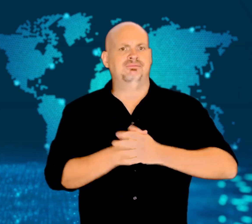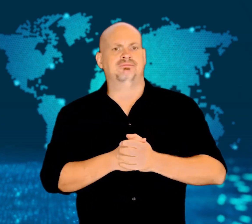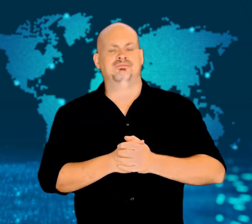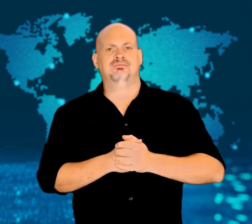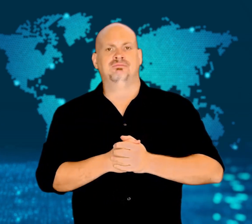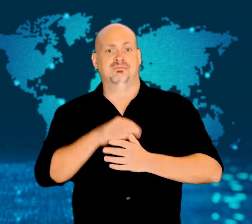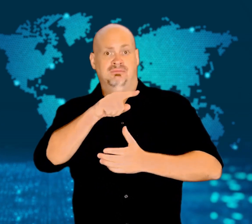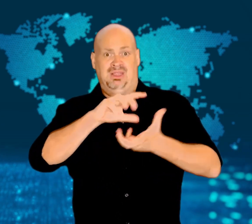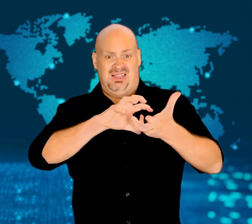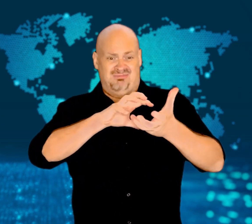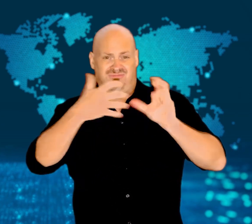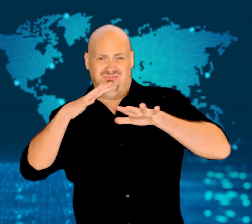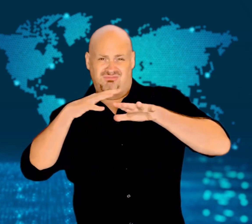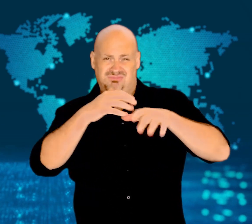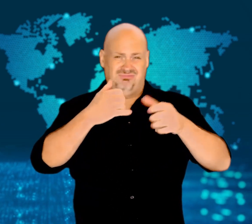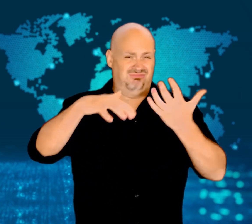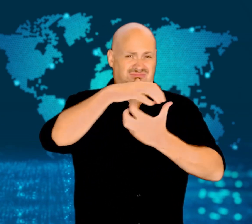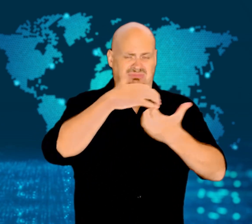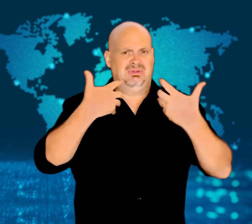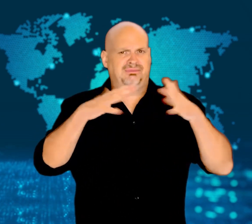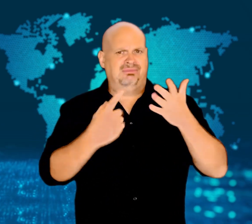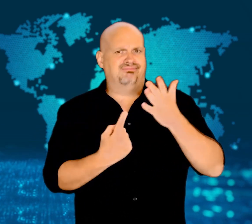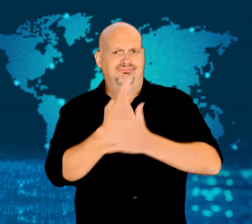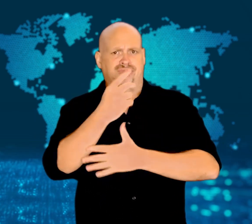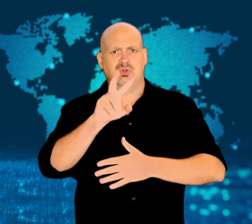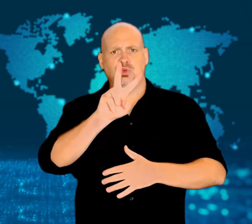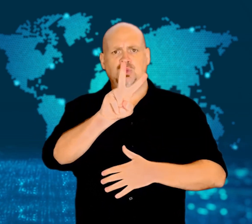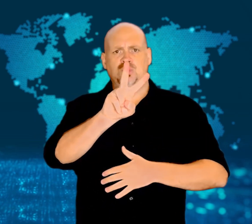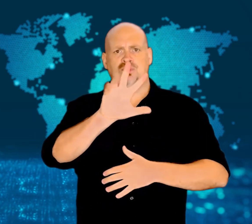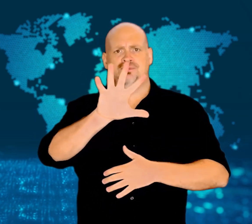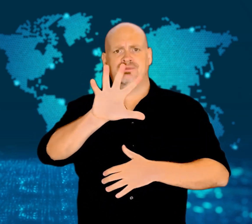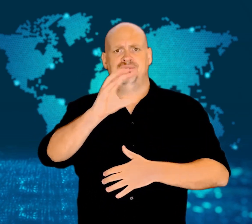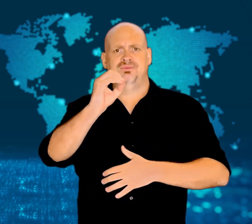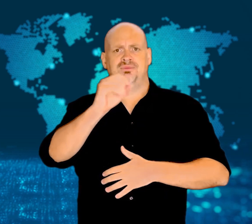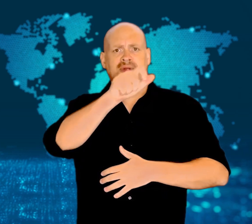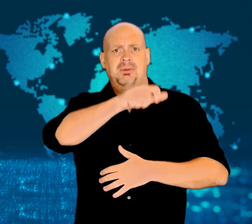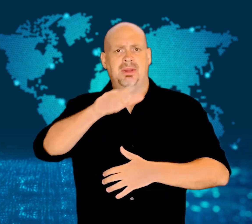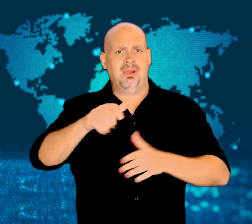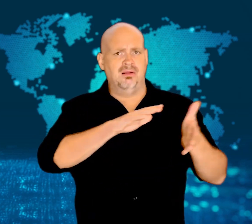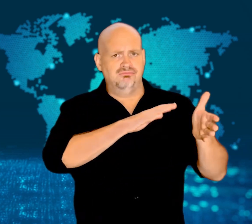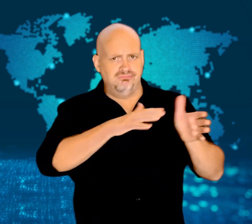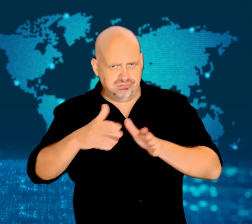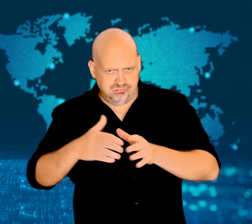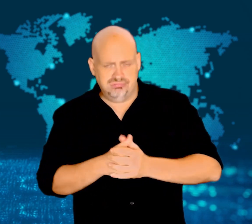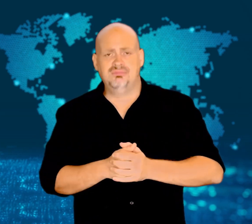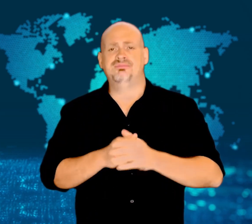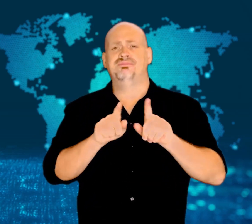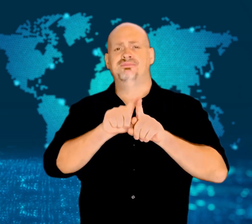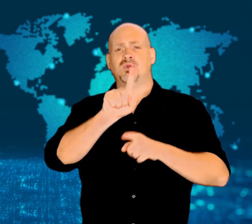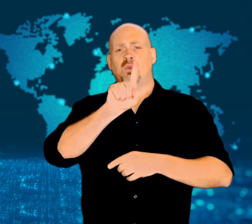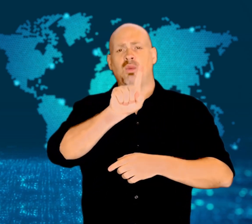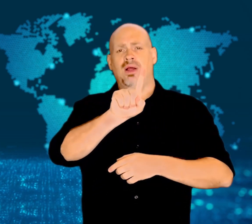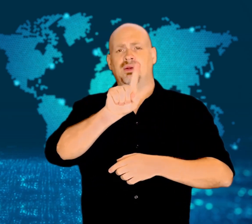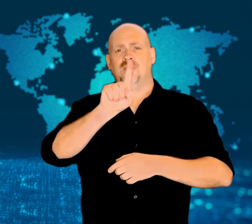in an attempted coup that occurred in 2016.